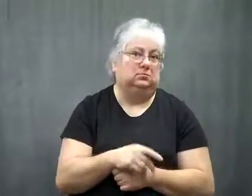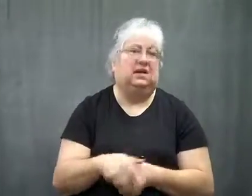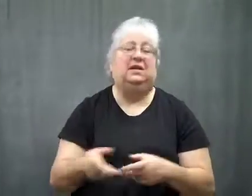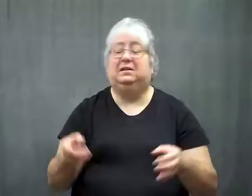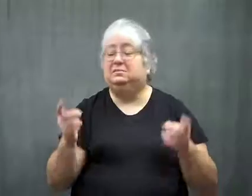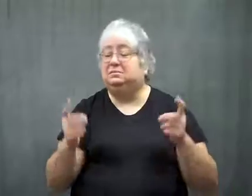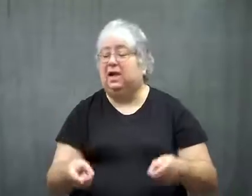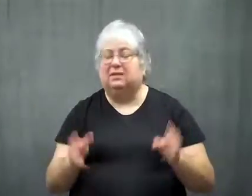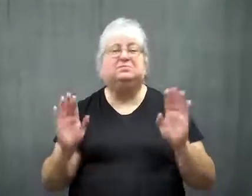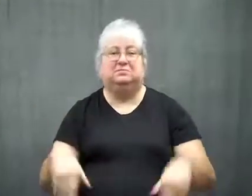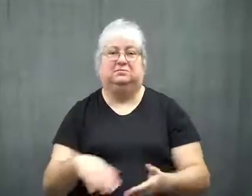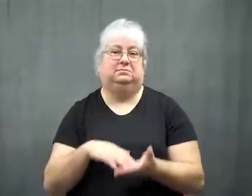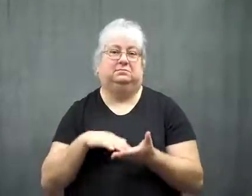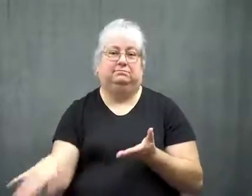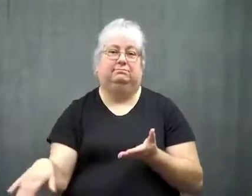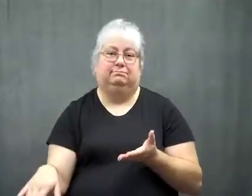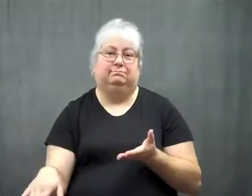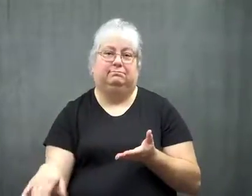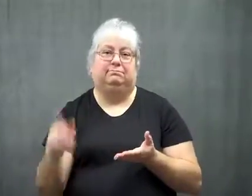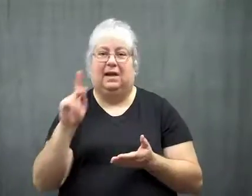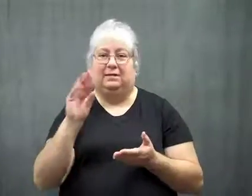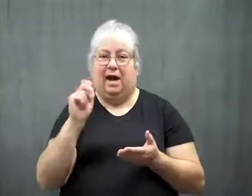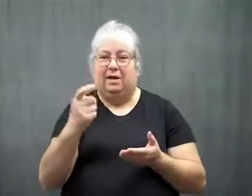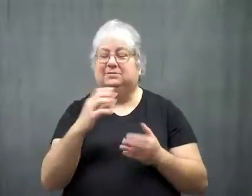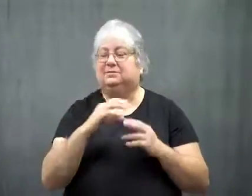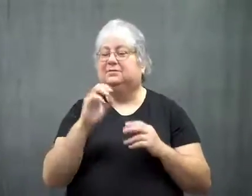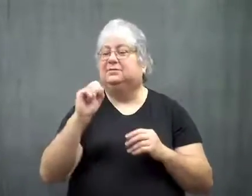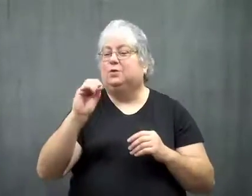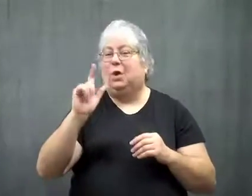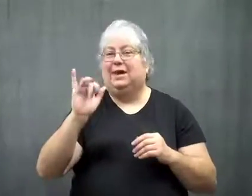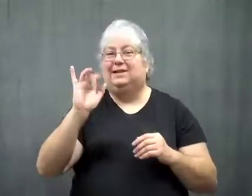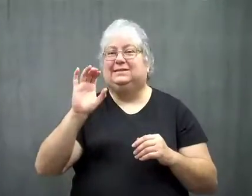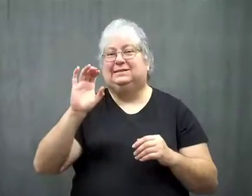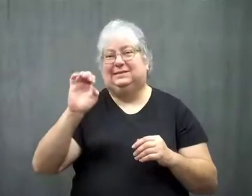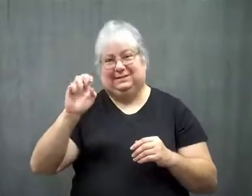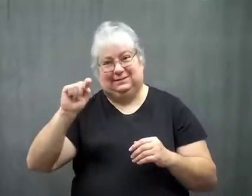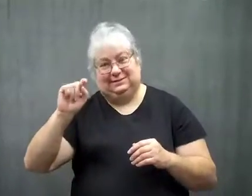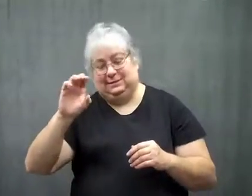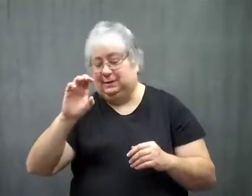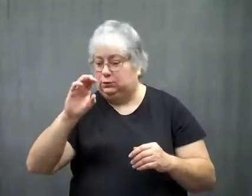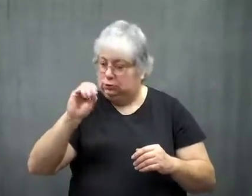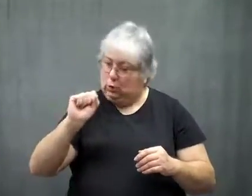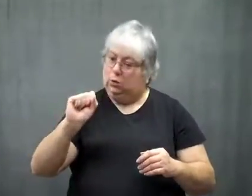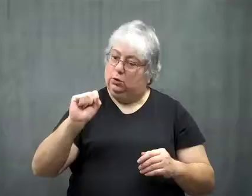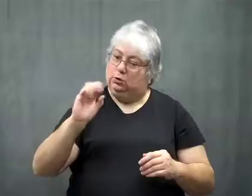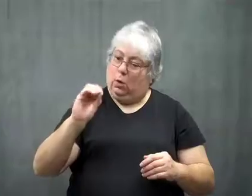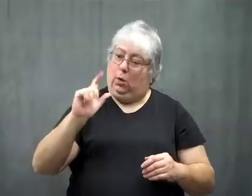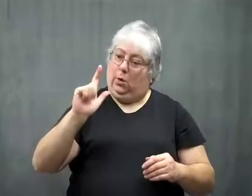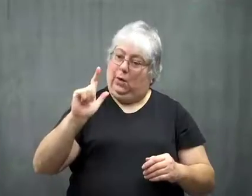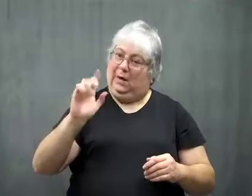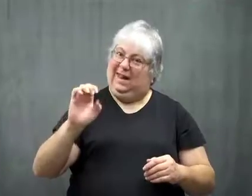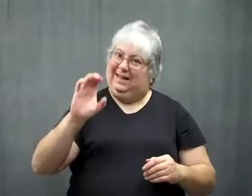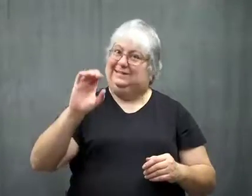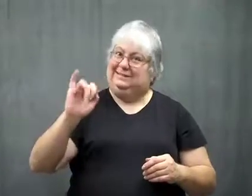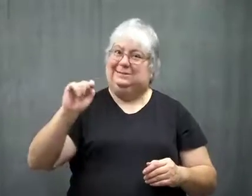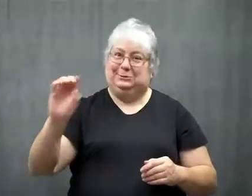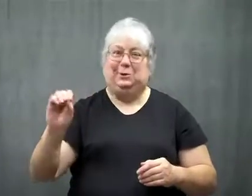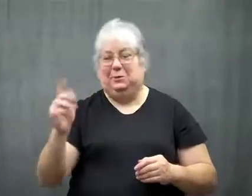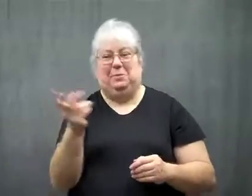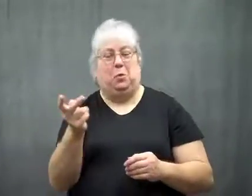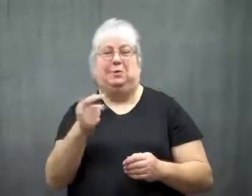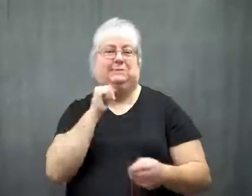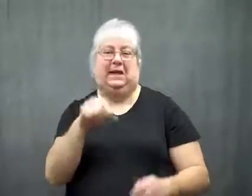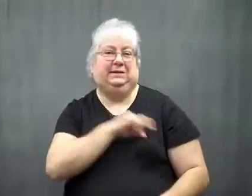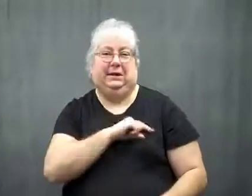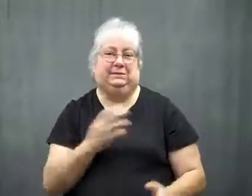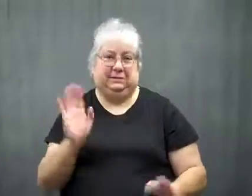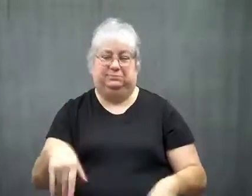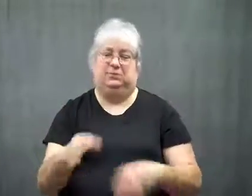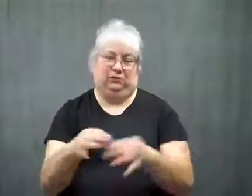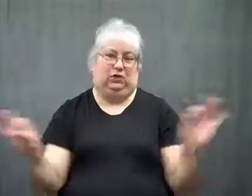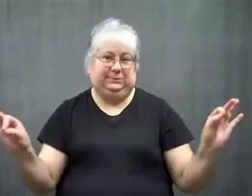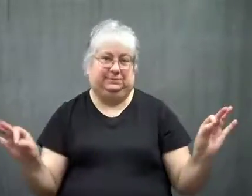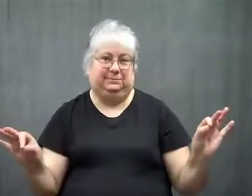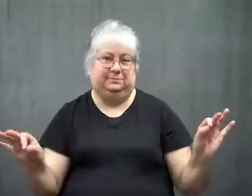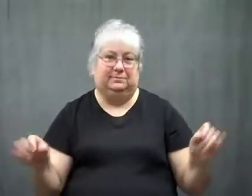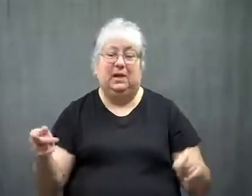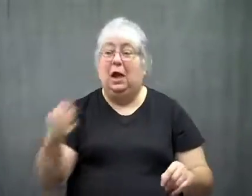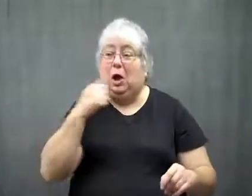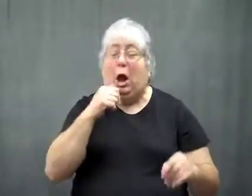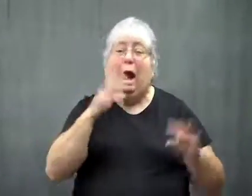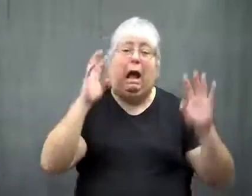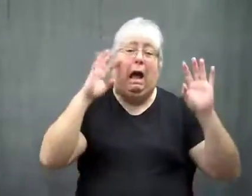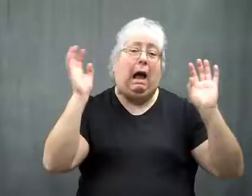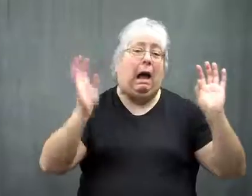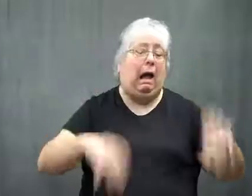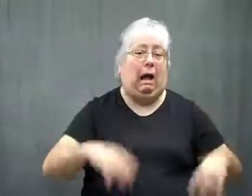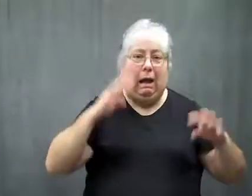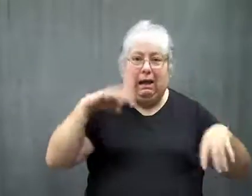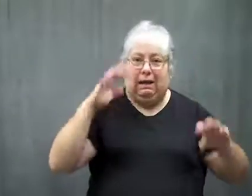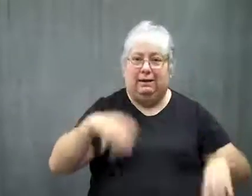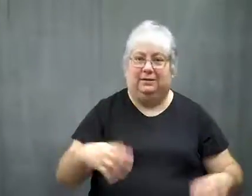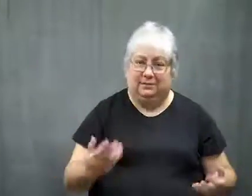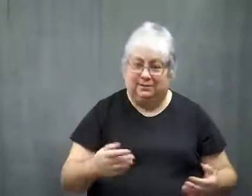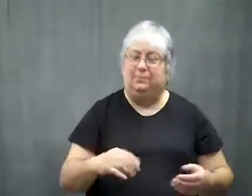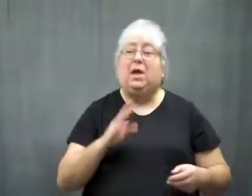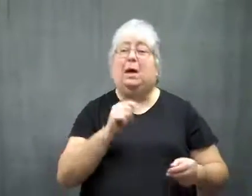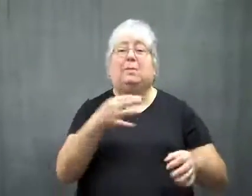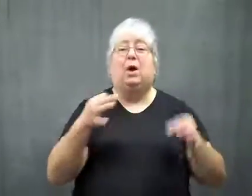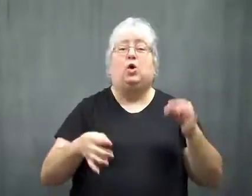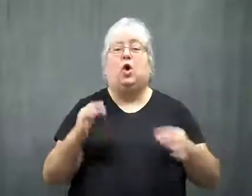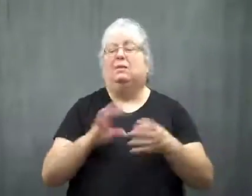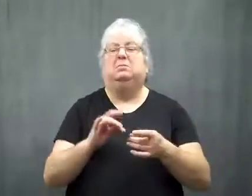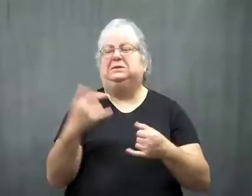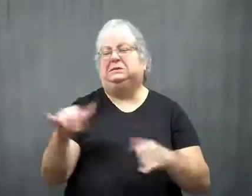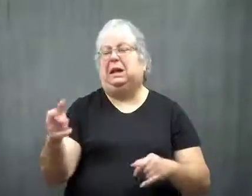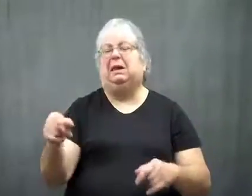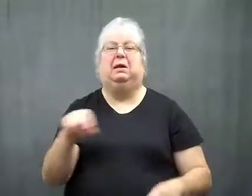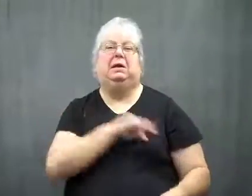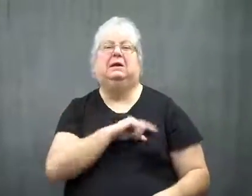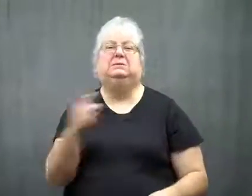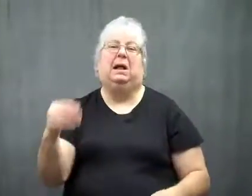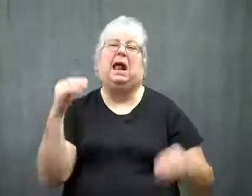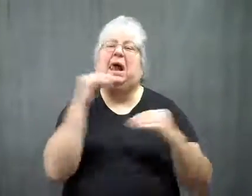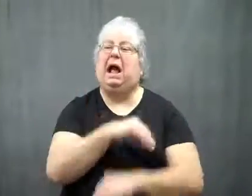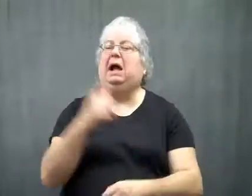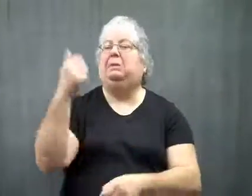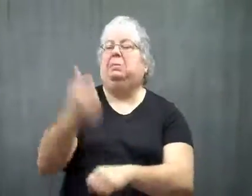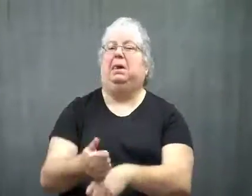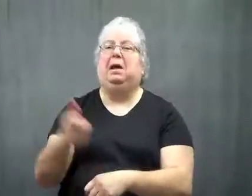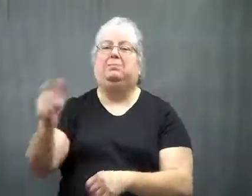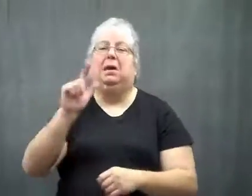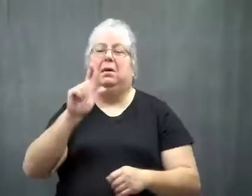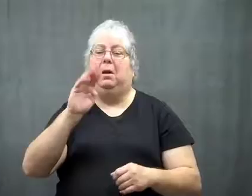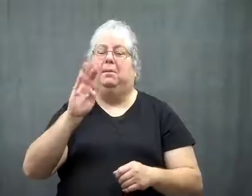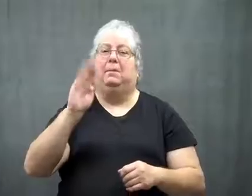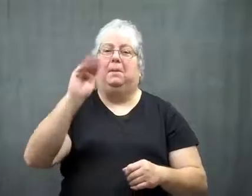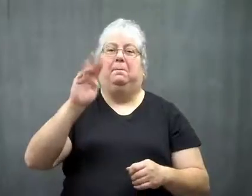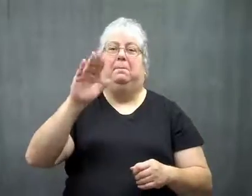The jury found both Knox and Sollecito not guilty, and they were free.